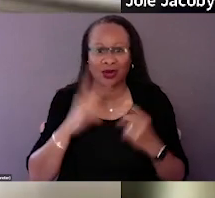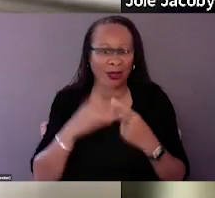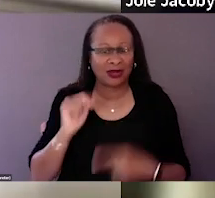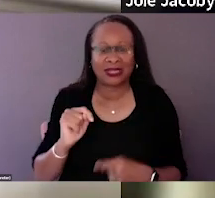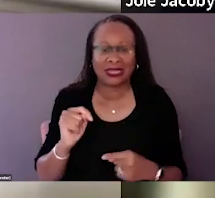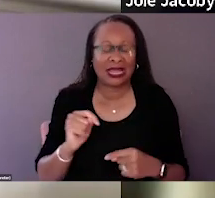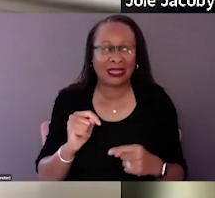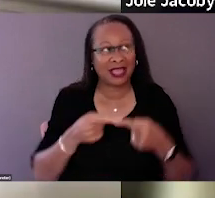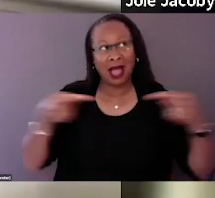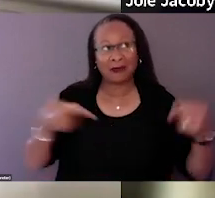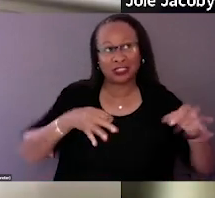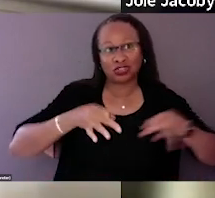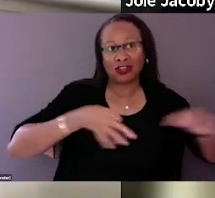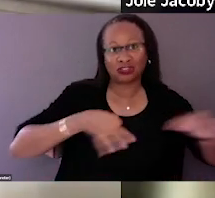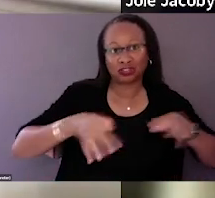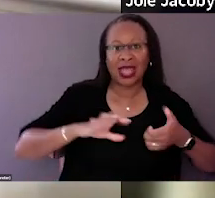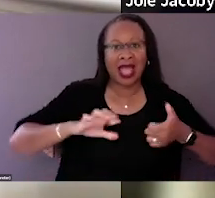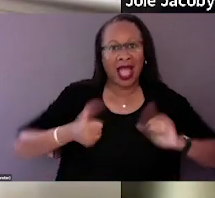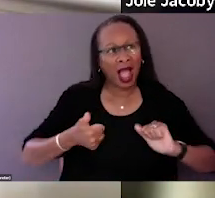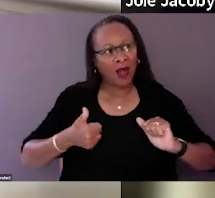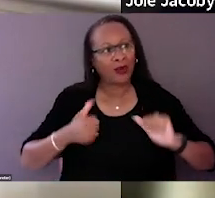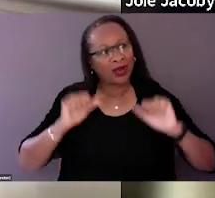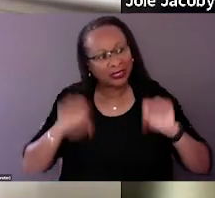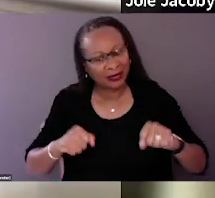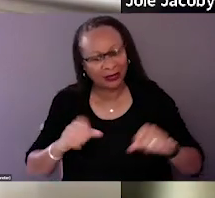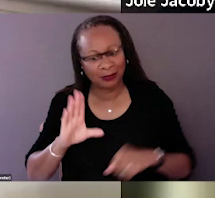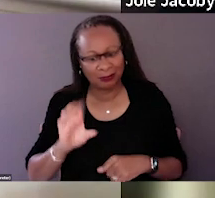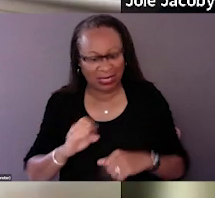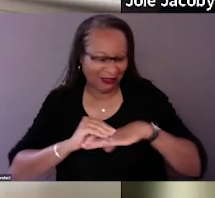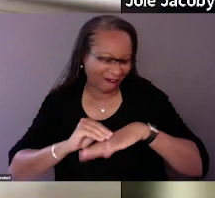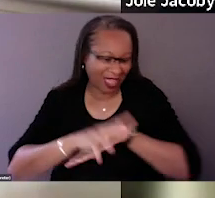about how it could have affected the past.